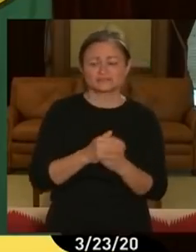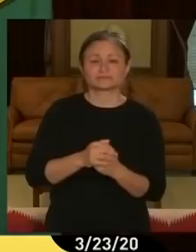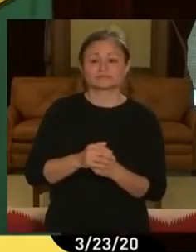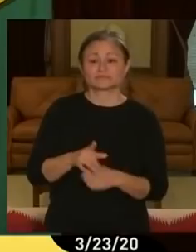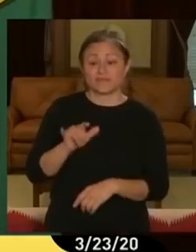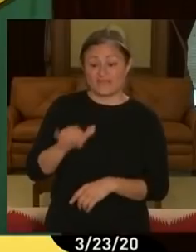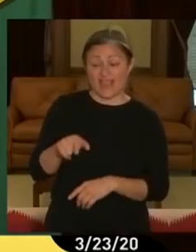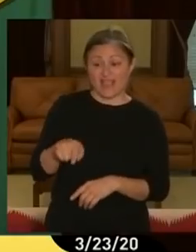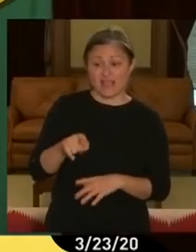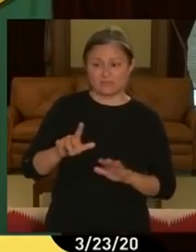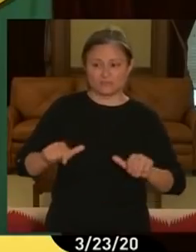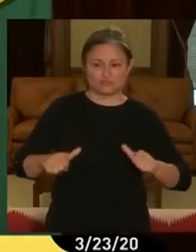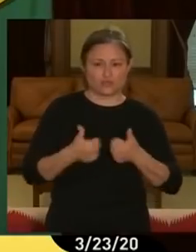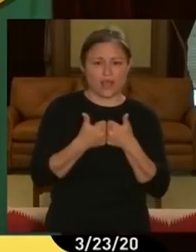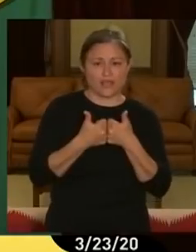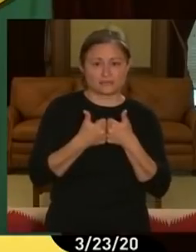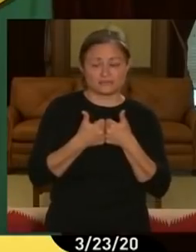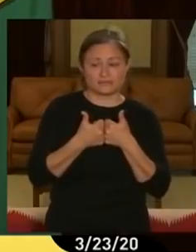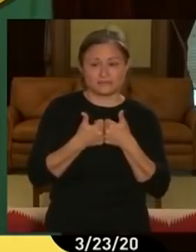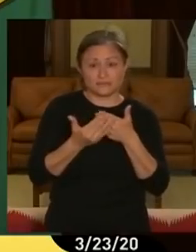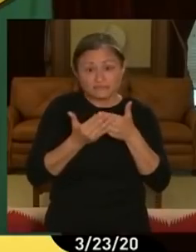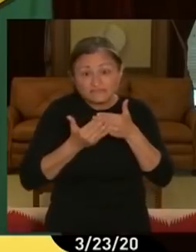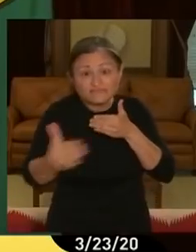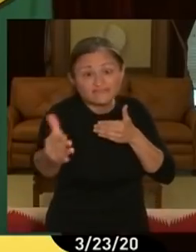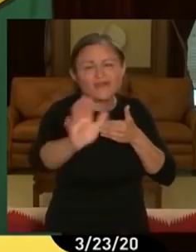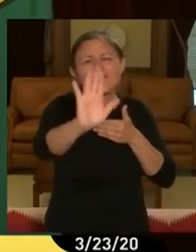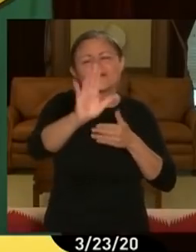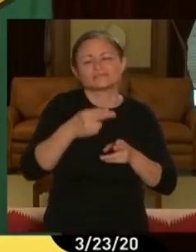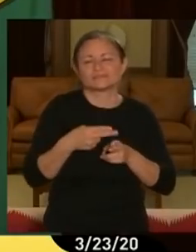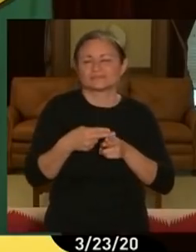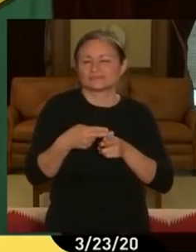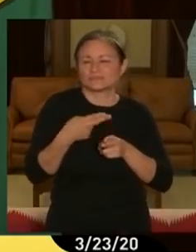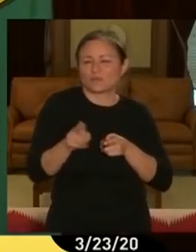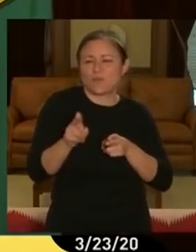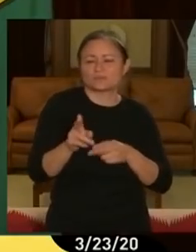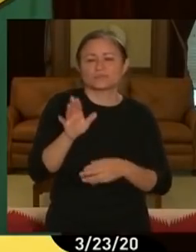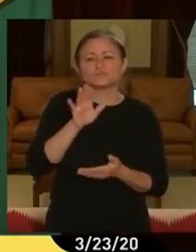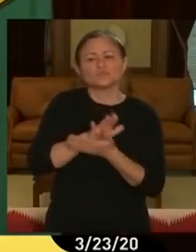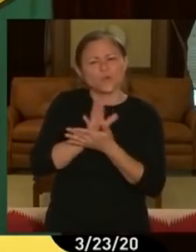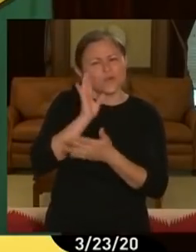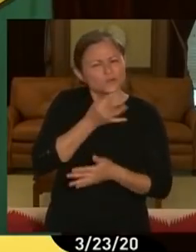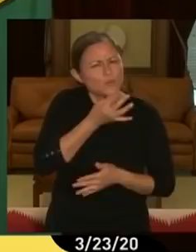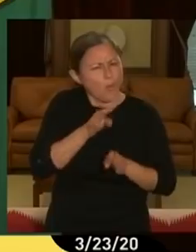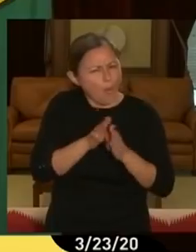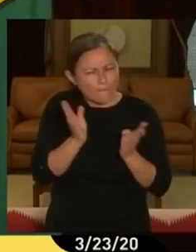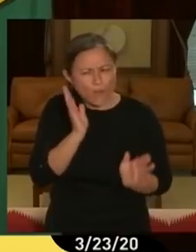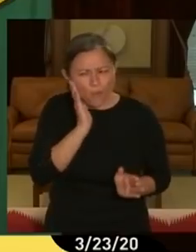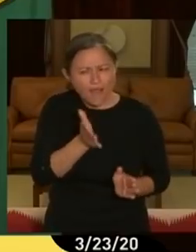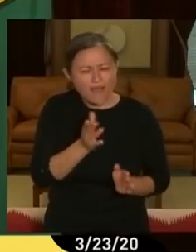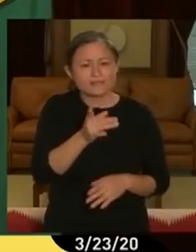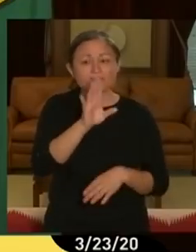EVERY DAY ELECTRONICALLY. WE KNOW THIS FUNDAMENTALLY.